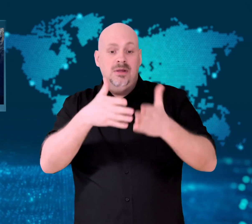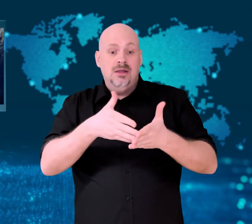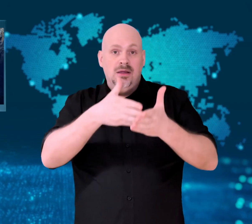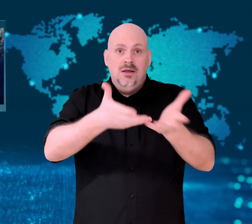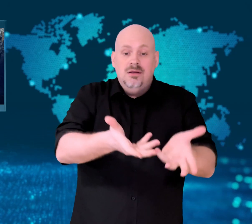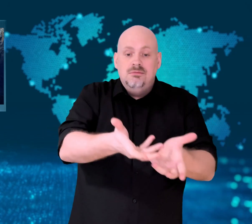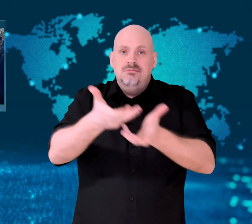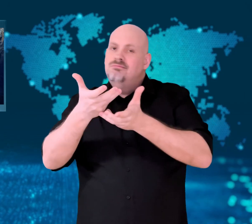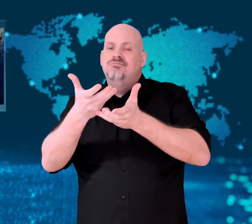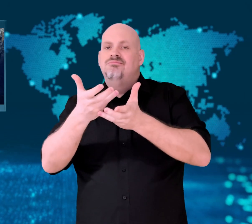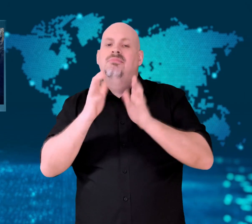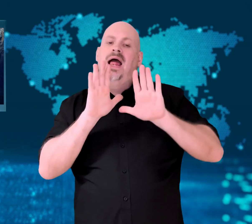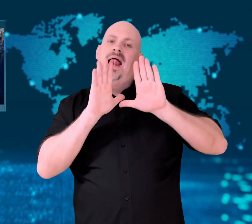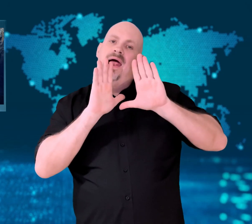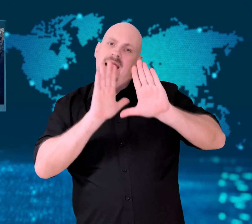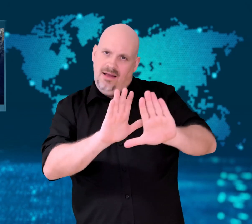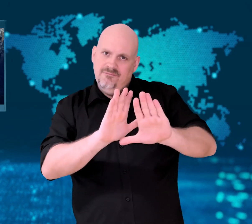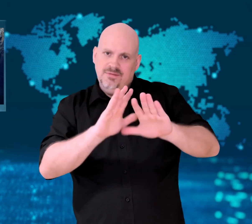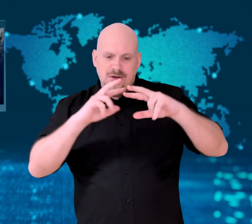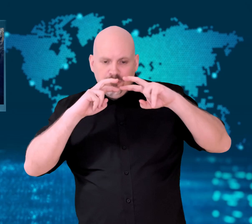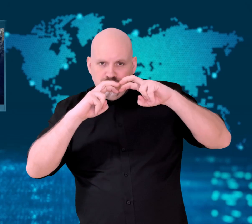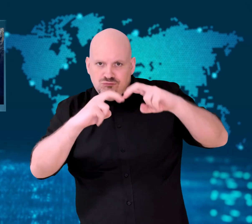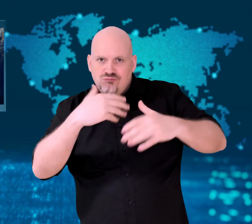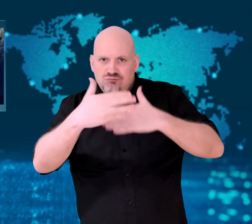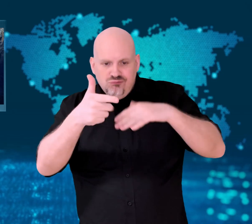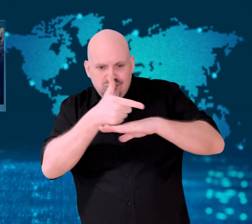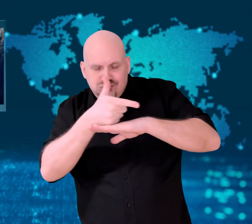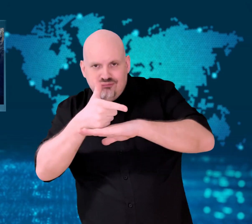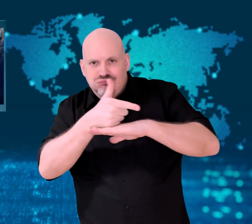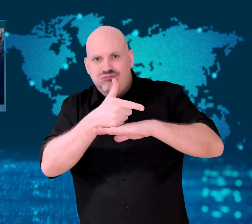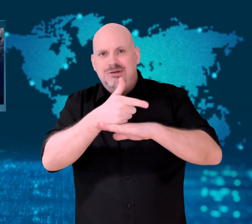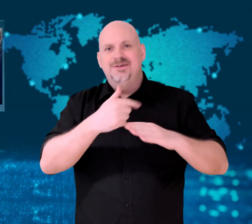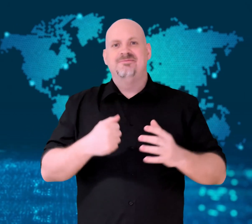but it will be left where it is.